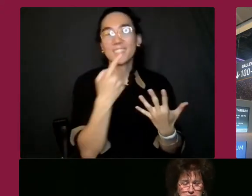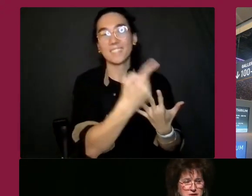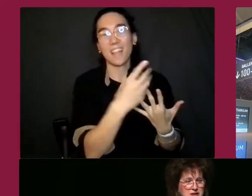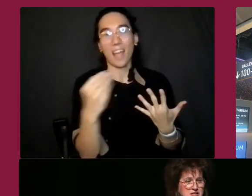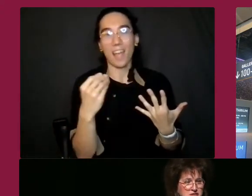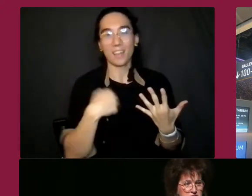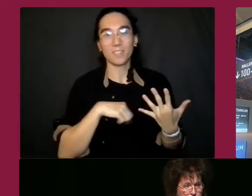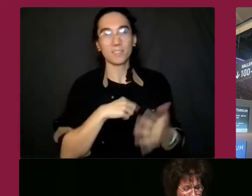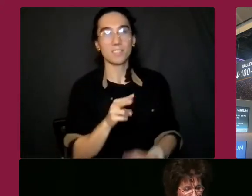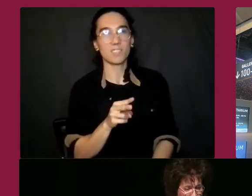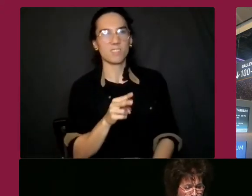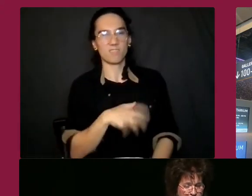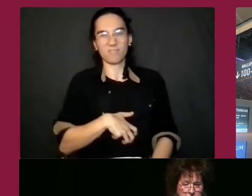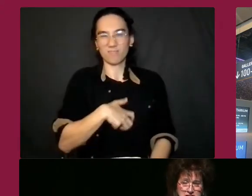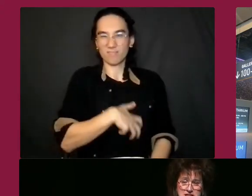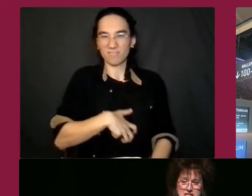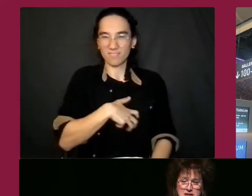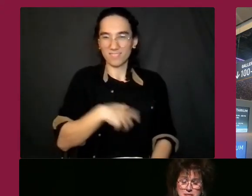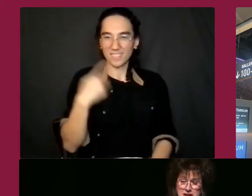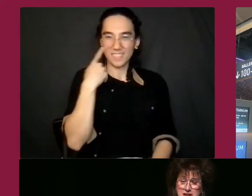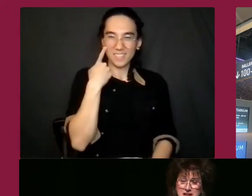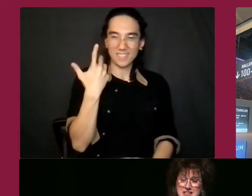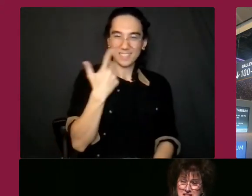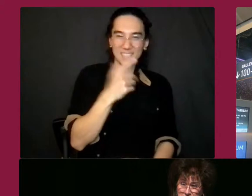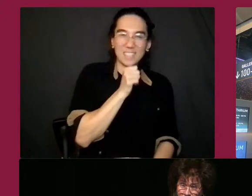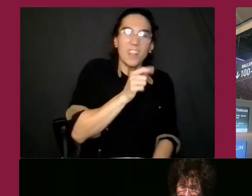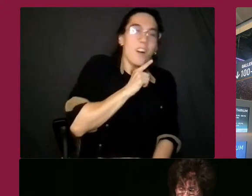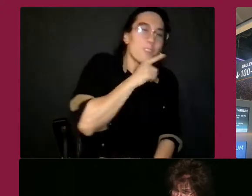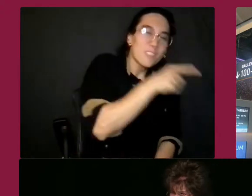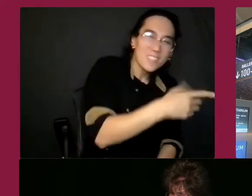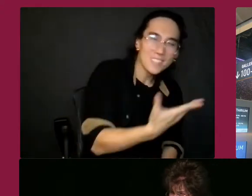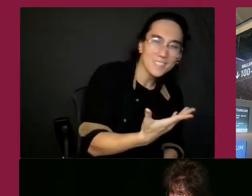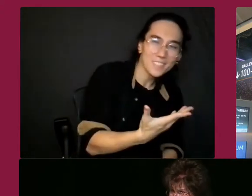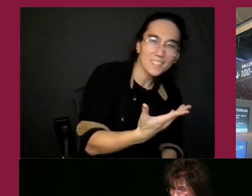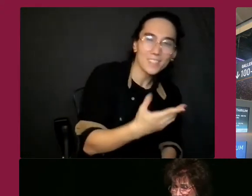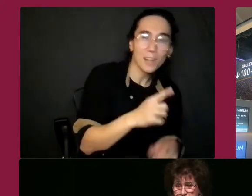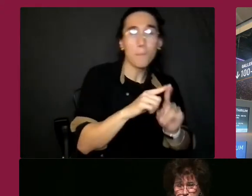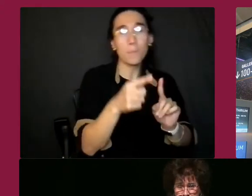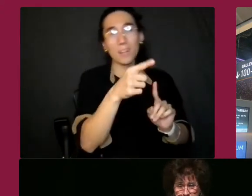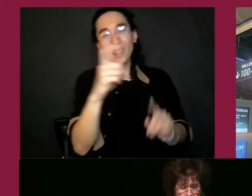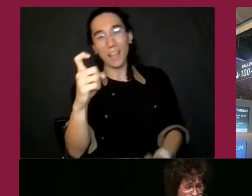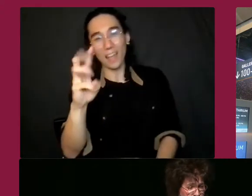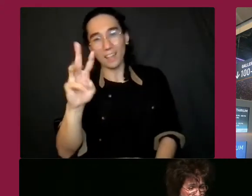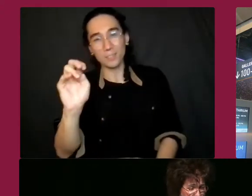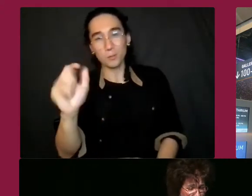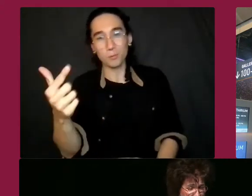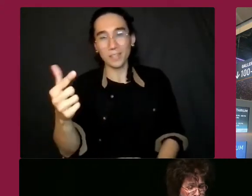place of a historical artifact. I said, but it did kill the Death Star, so maybe we need to give it a little credit.